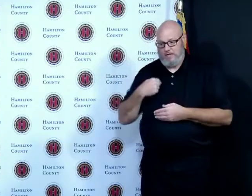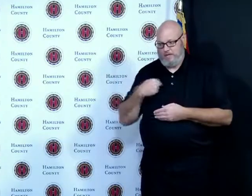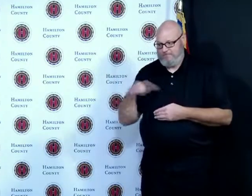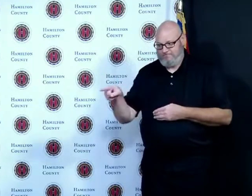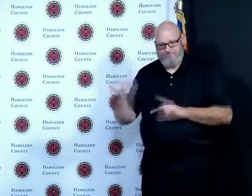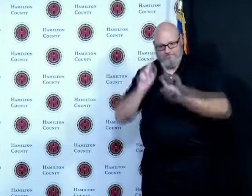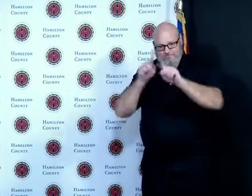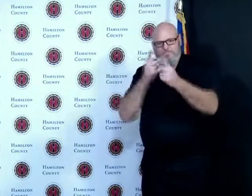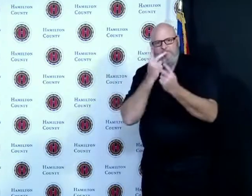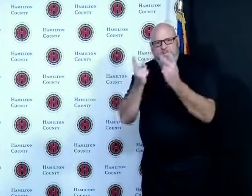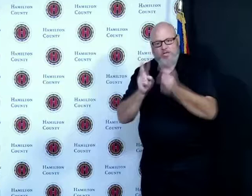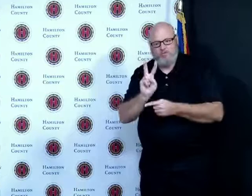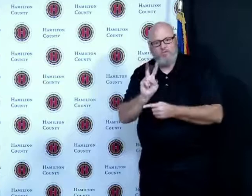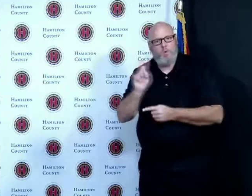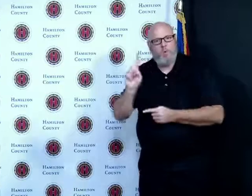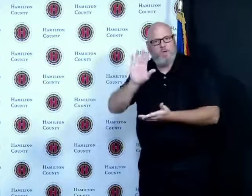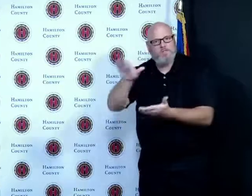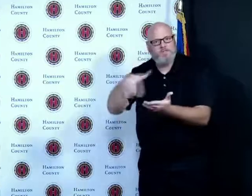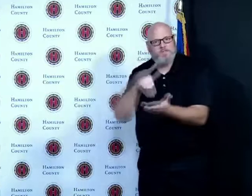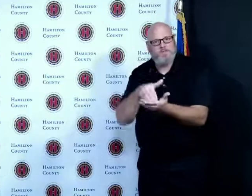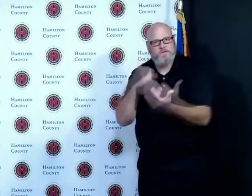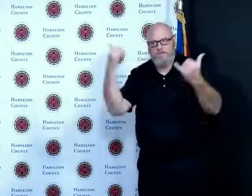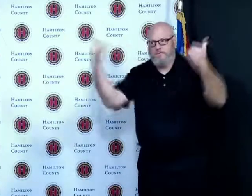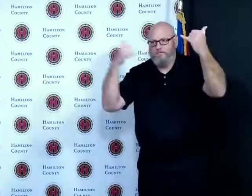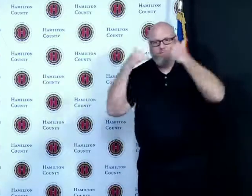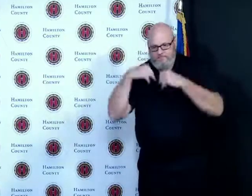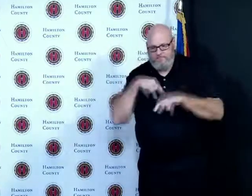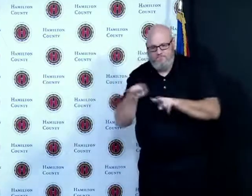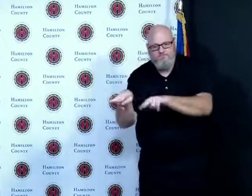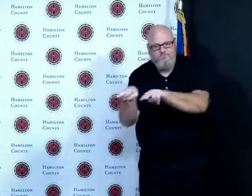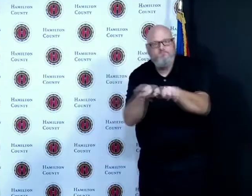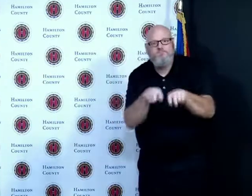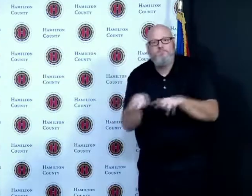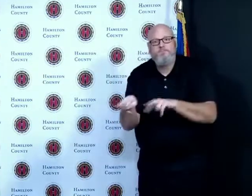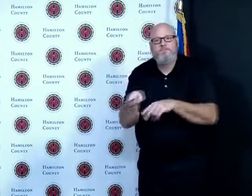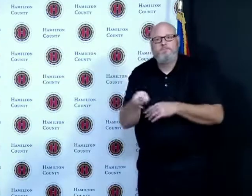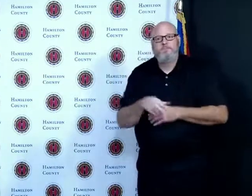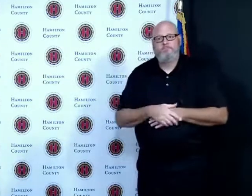of phone calls right now but they are built for it they have expanded the capacity over there